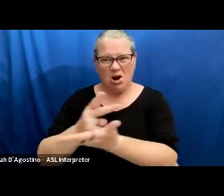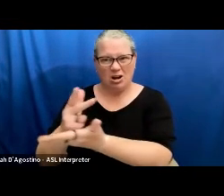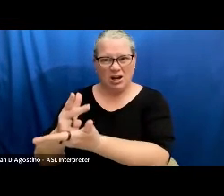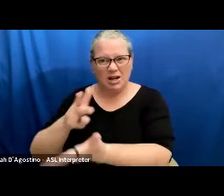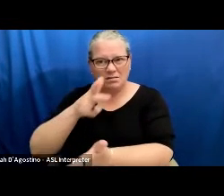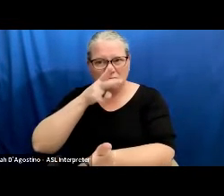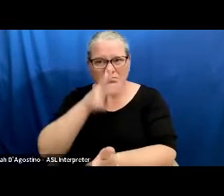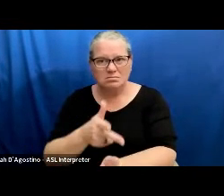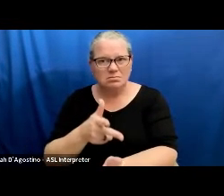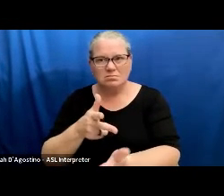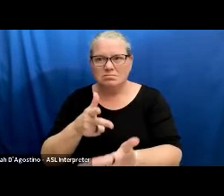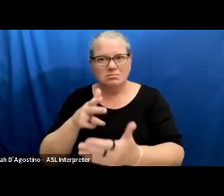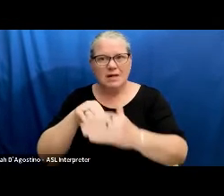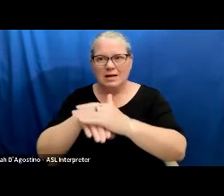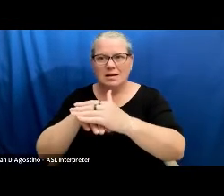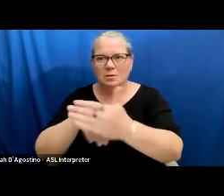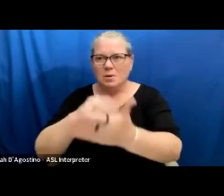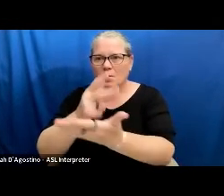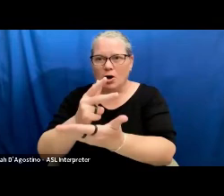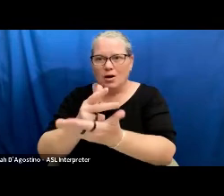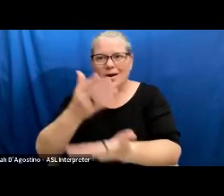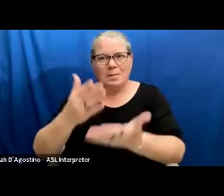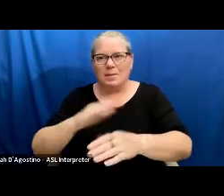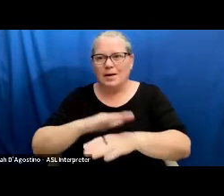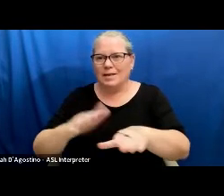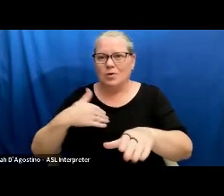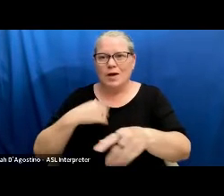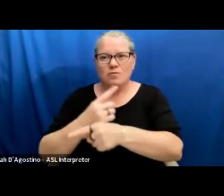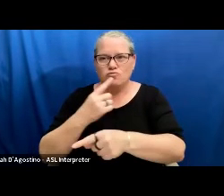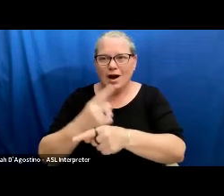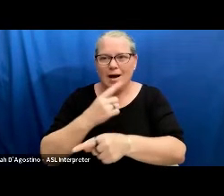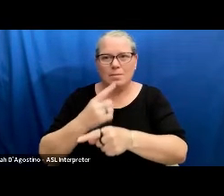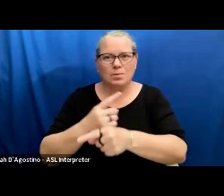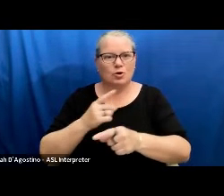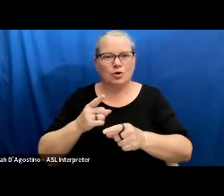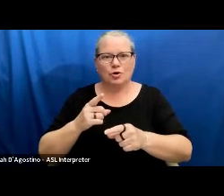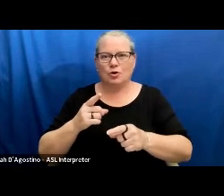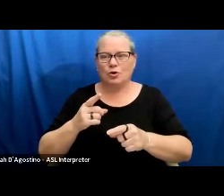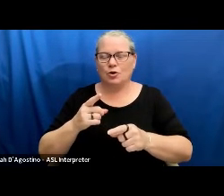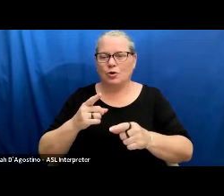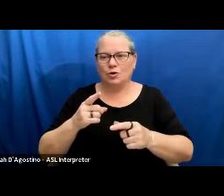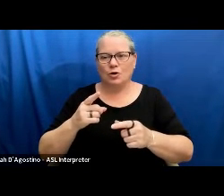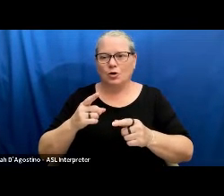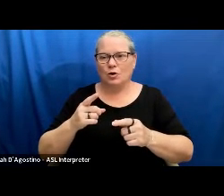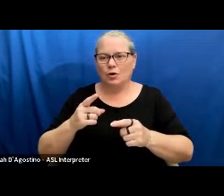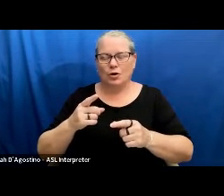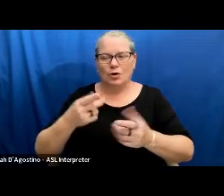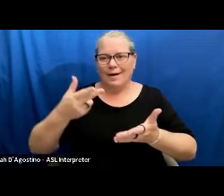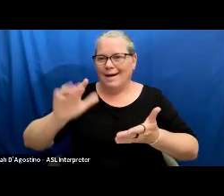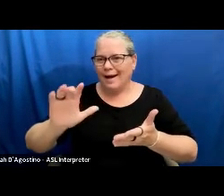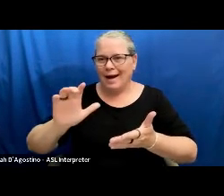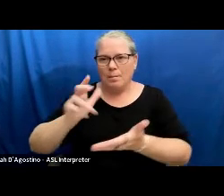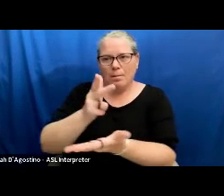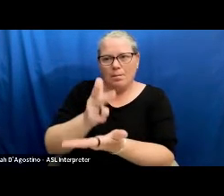there may not be a proper access aisle that allows them to use a wheelchair lift in their vehicle